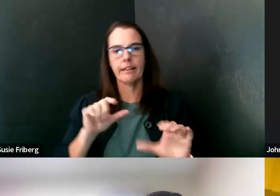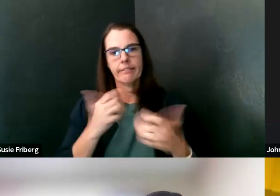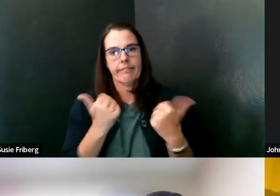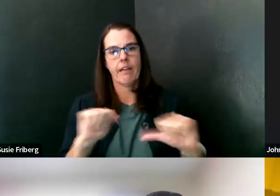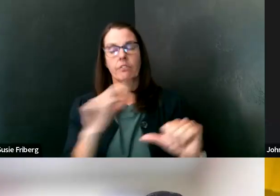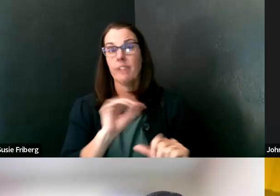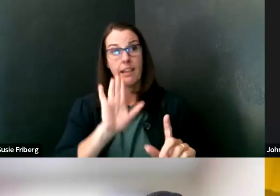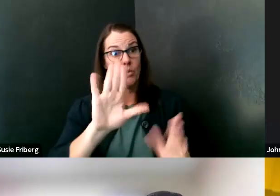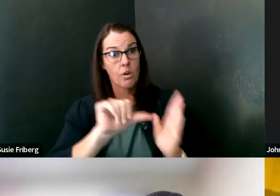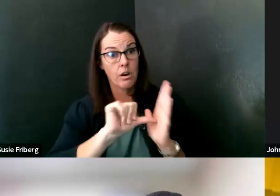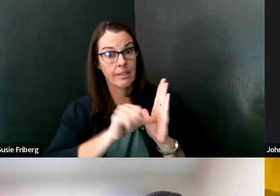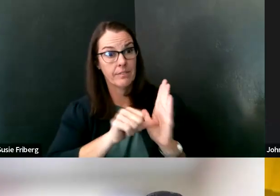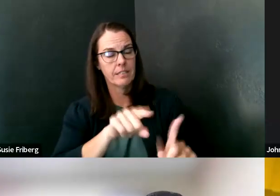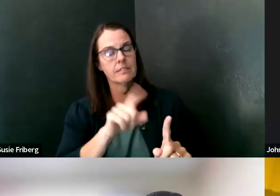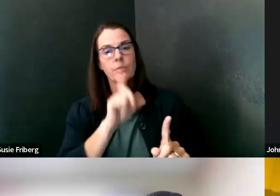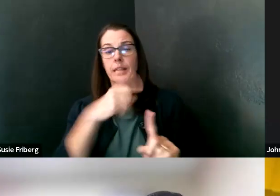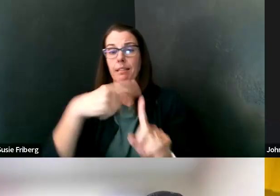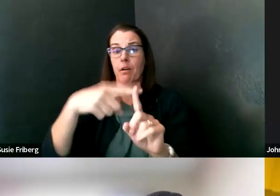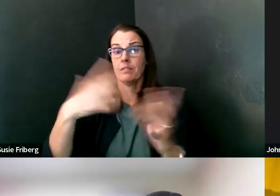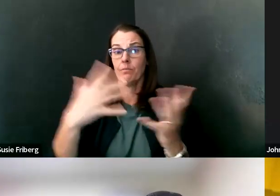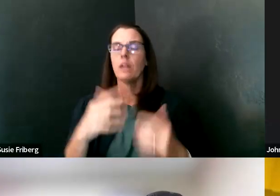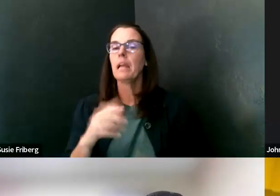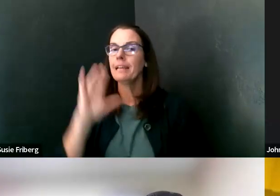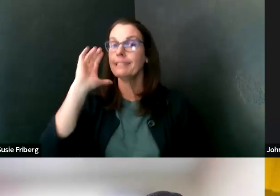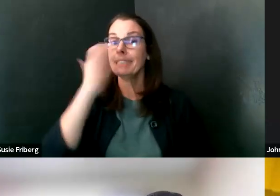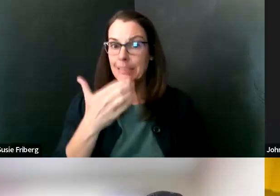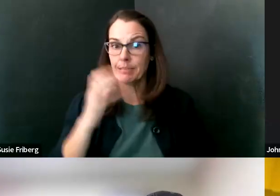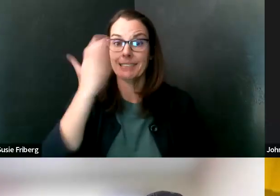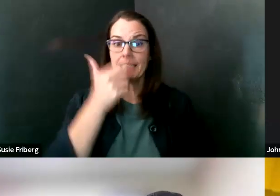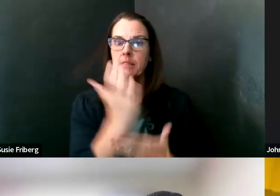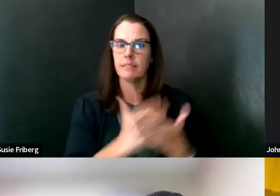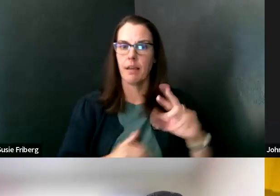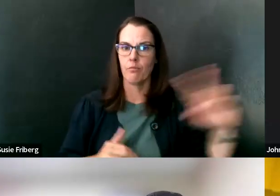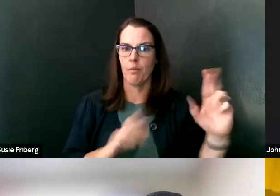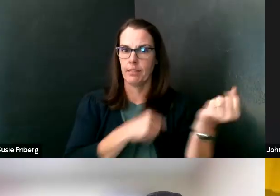I think the the bright spot there is that there does seem to be some Republican support. All of